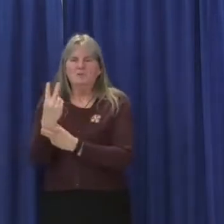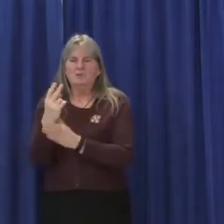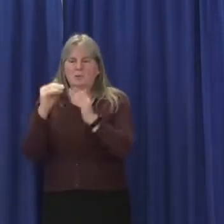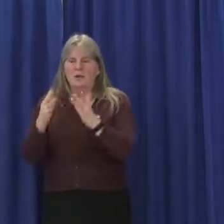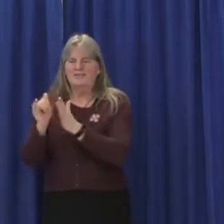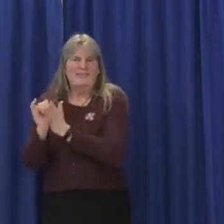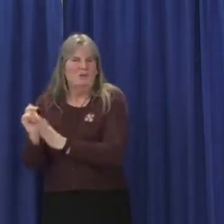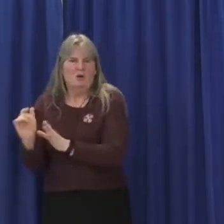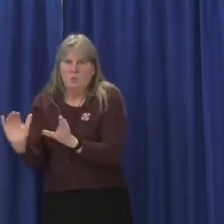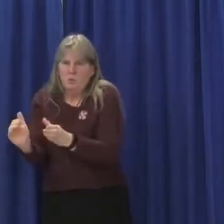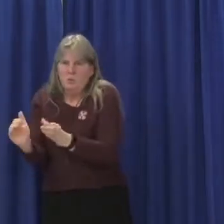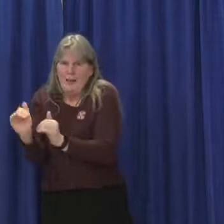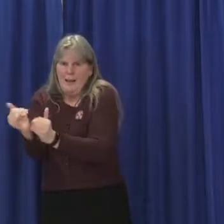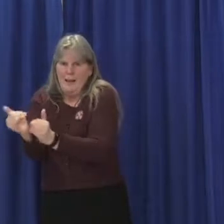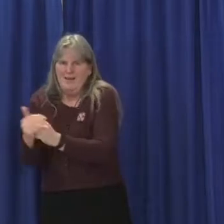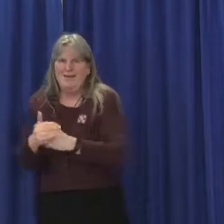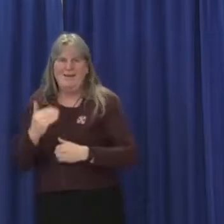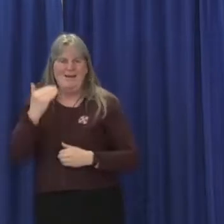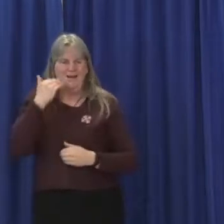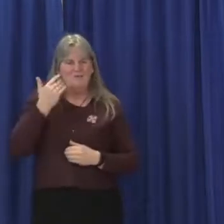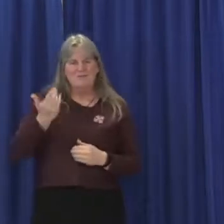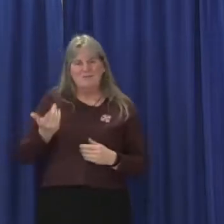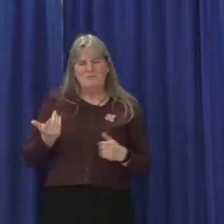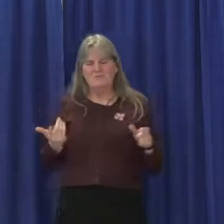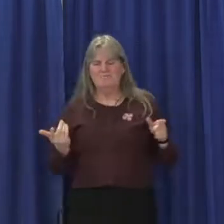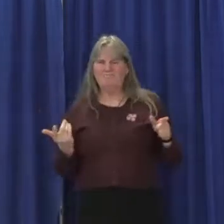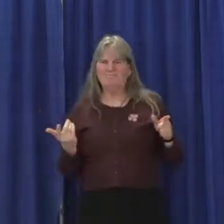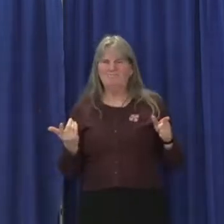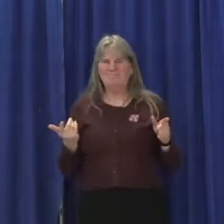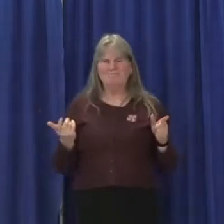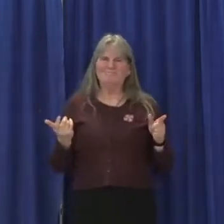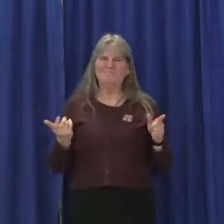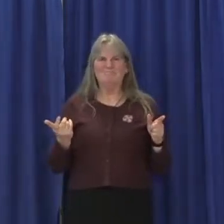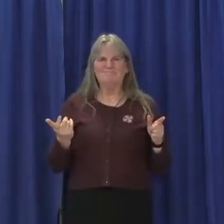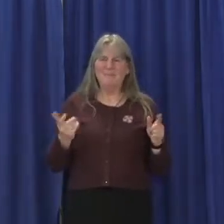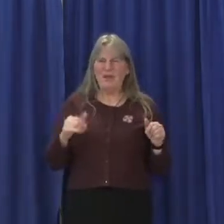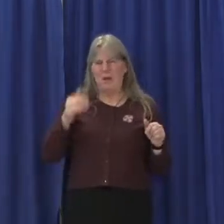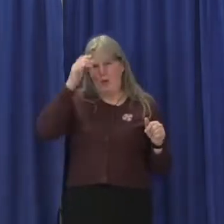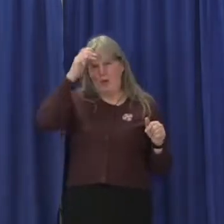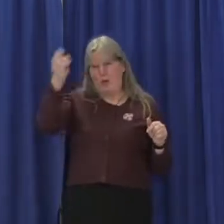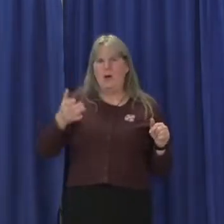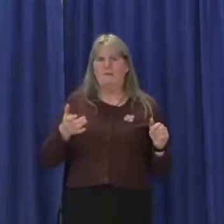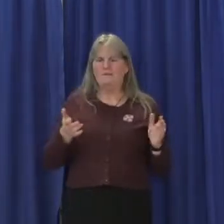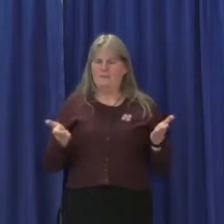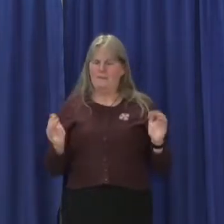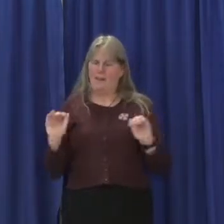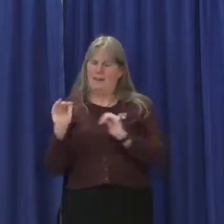And so there is a bit of nuance there, but that is the overall concept that underlies all of the different--